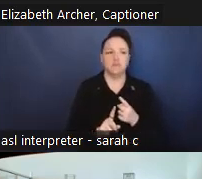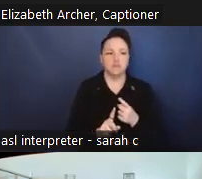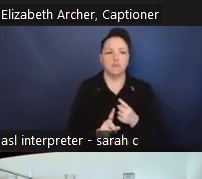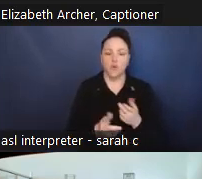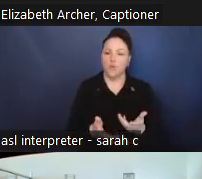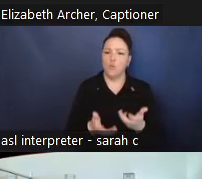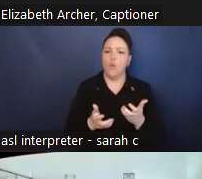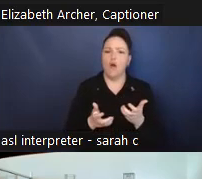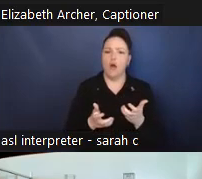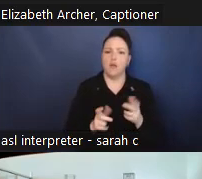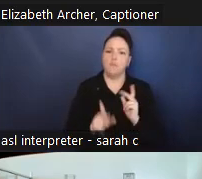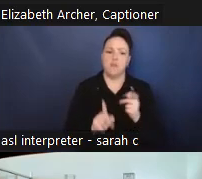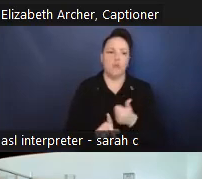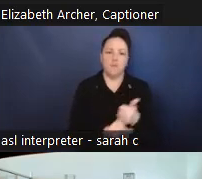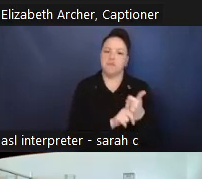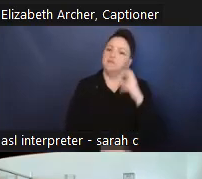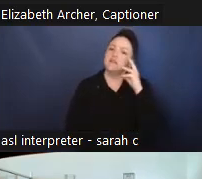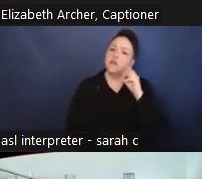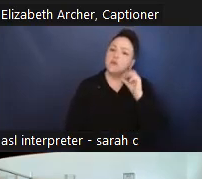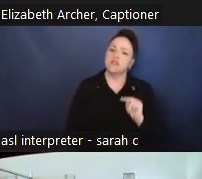system. So I would be happy to talk with you robin off line if you have some ideas.